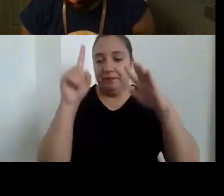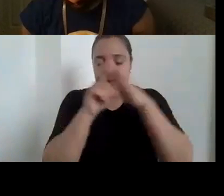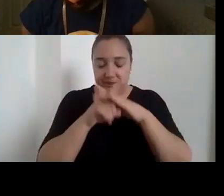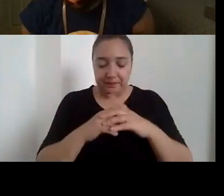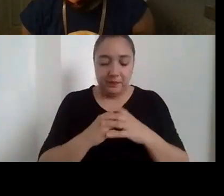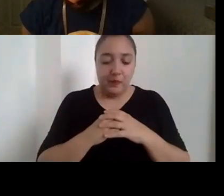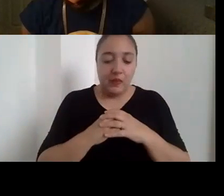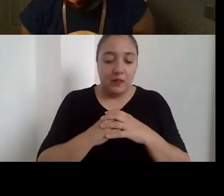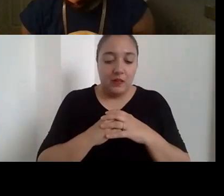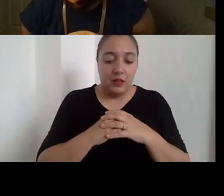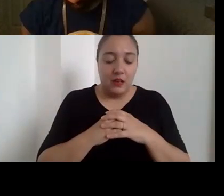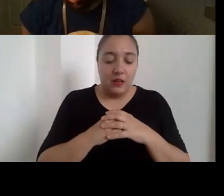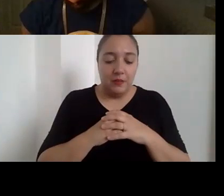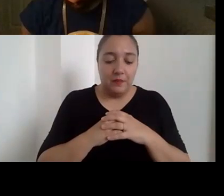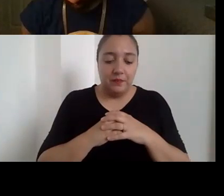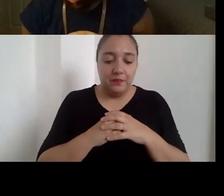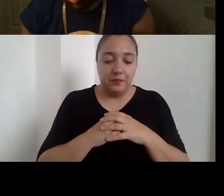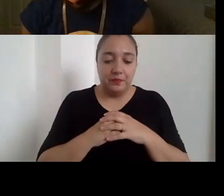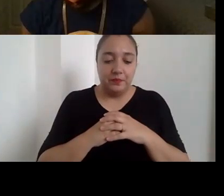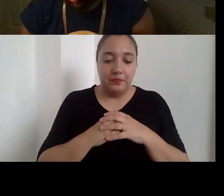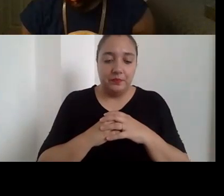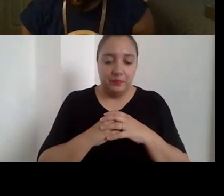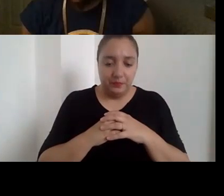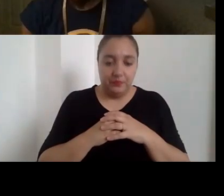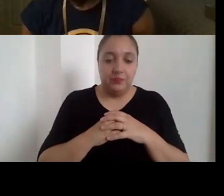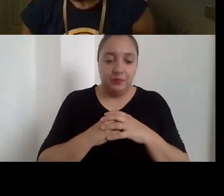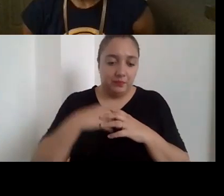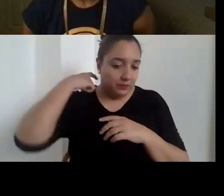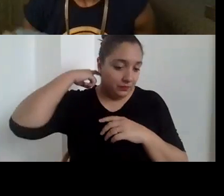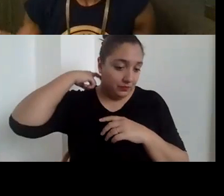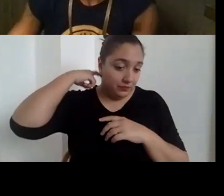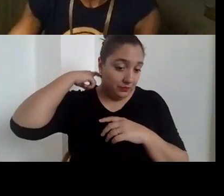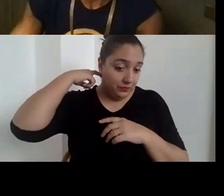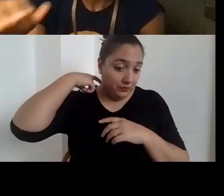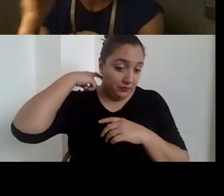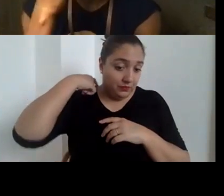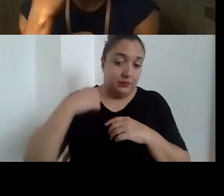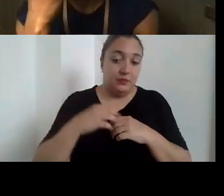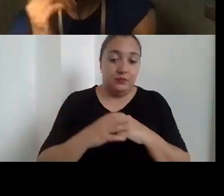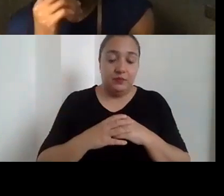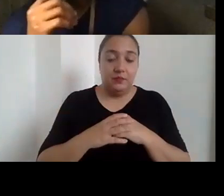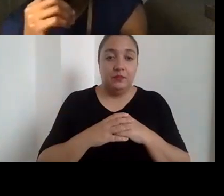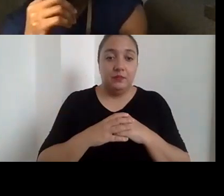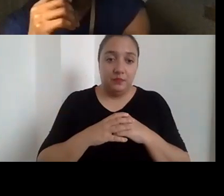was. That your diversity and inclusion efforts can't be a